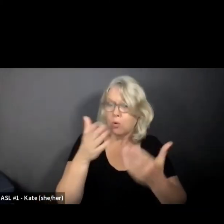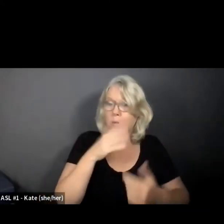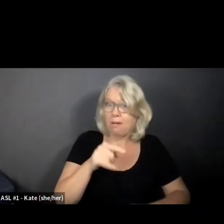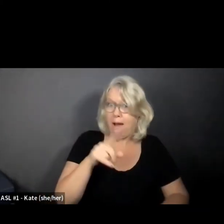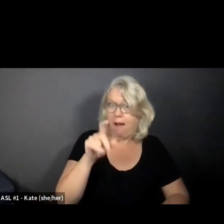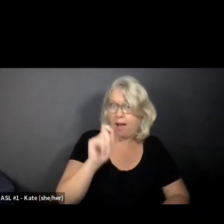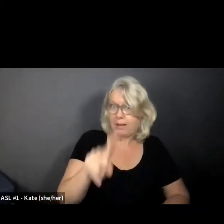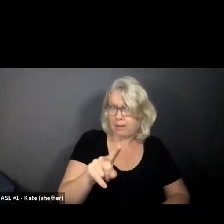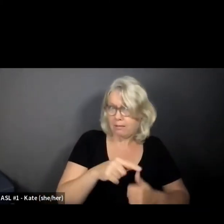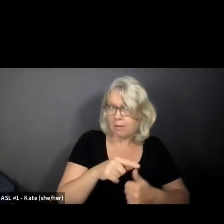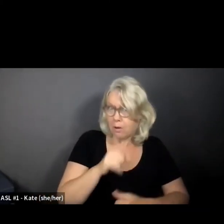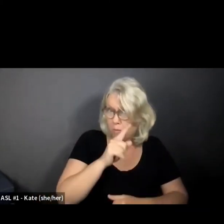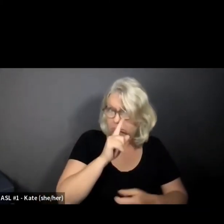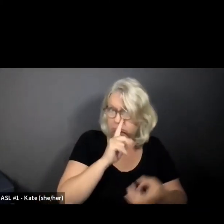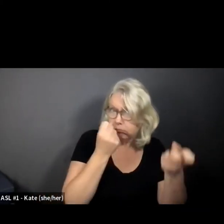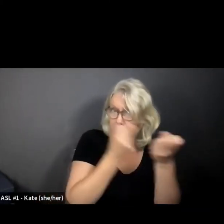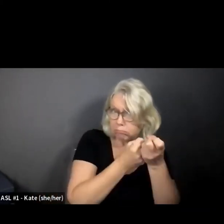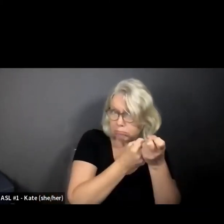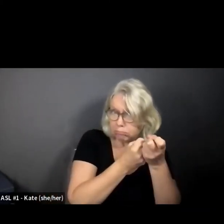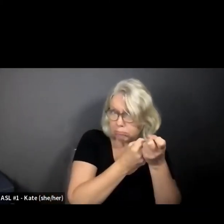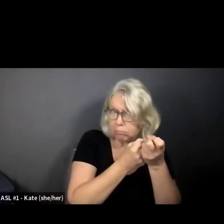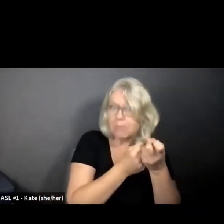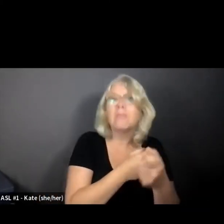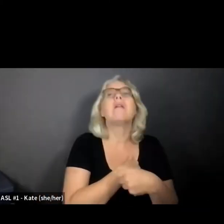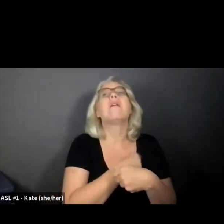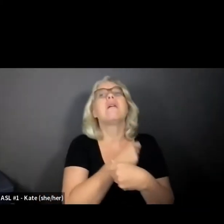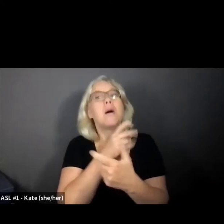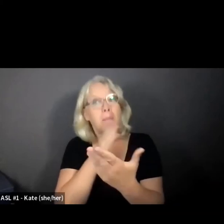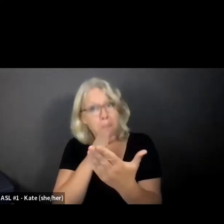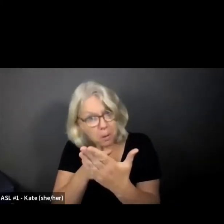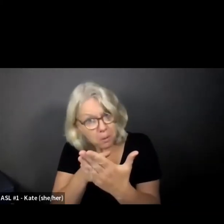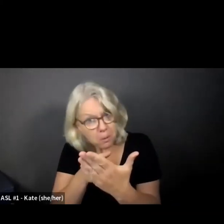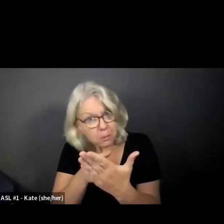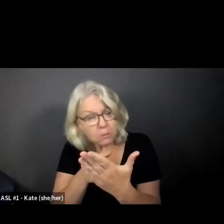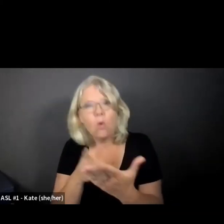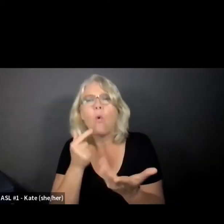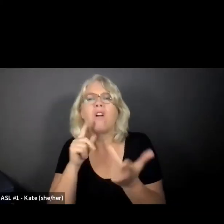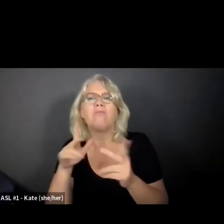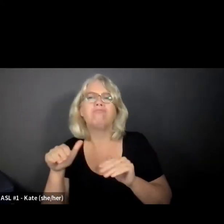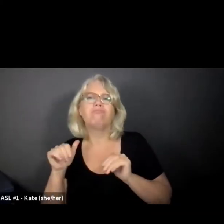ARE YOU OPPOSED TO THE MOTION? ARE YOU ABSTAINING?